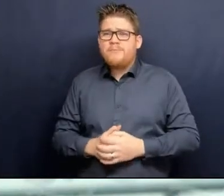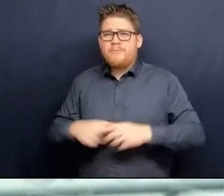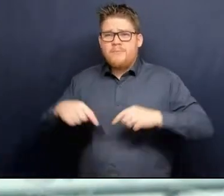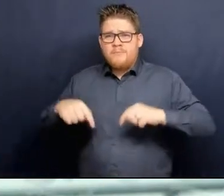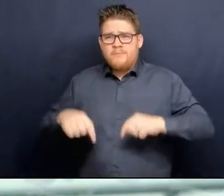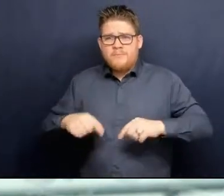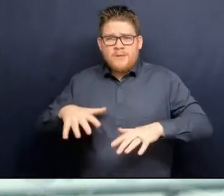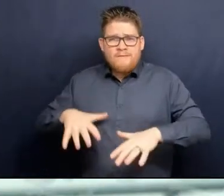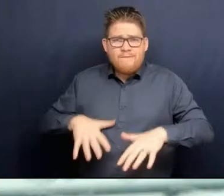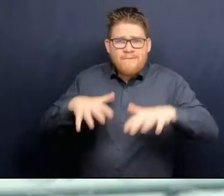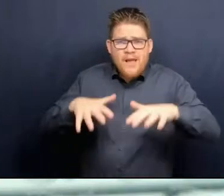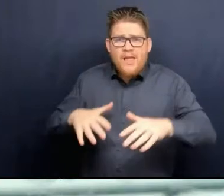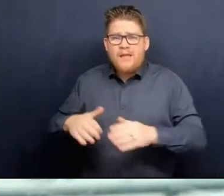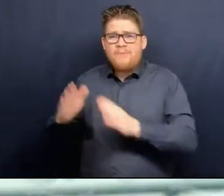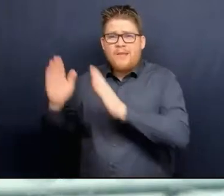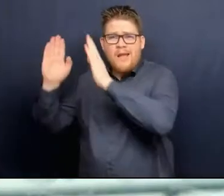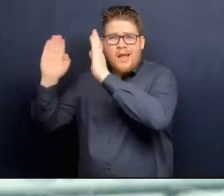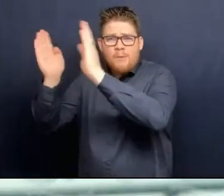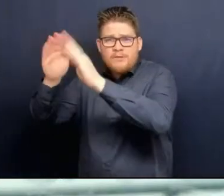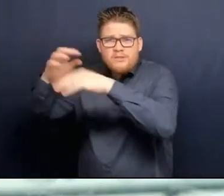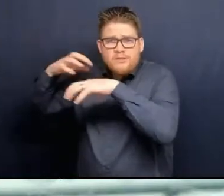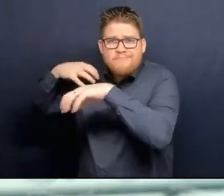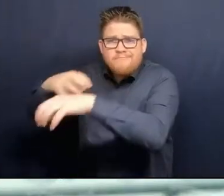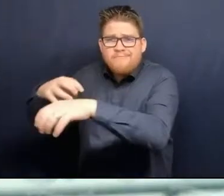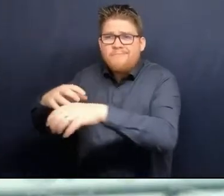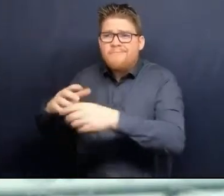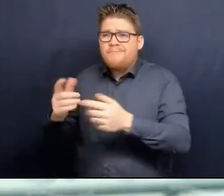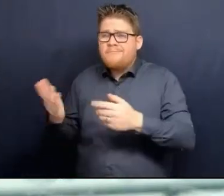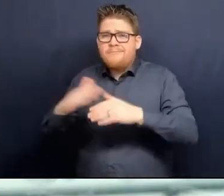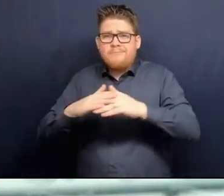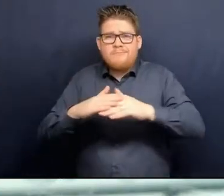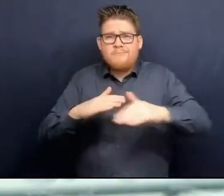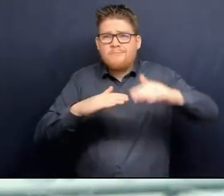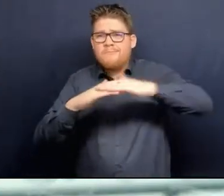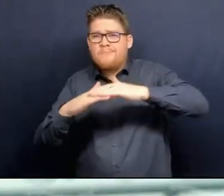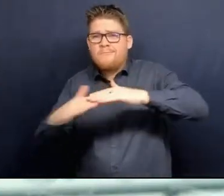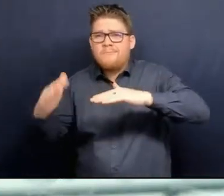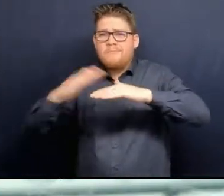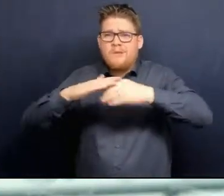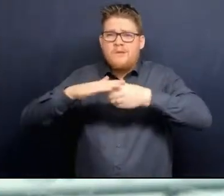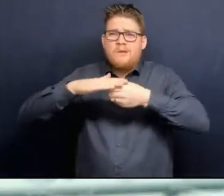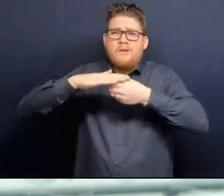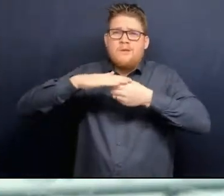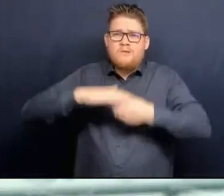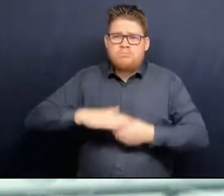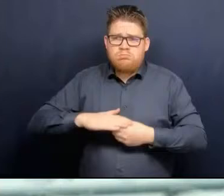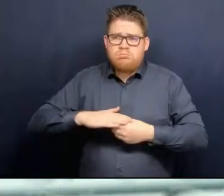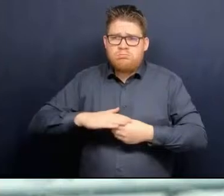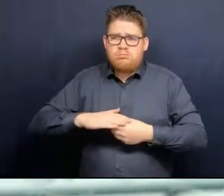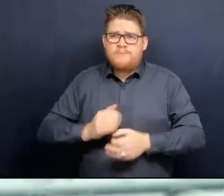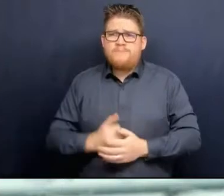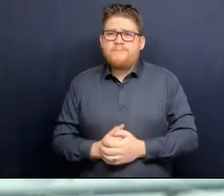climate disasters that we have been through here in BC and I know that this weighs on us and